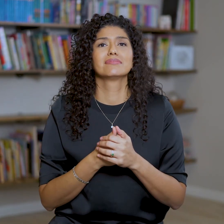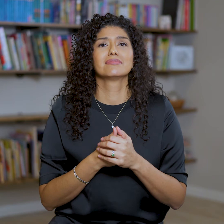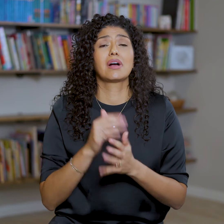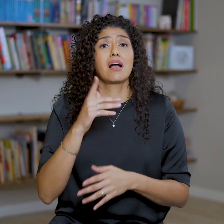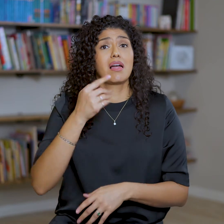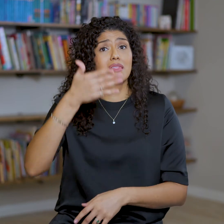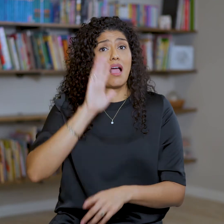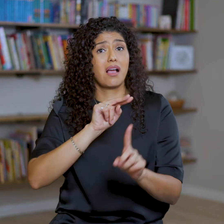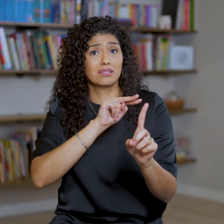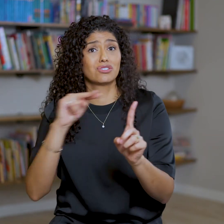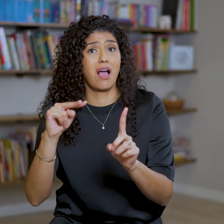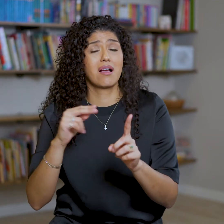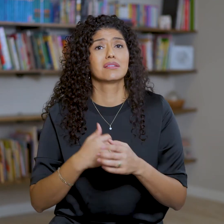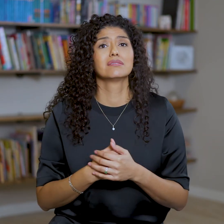The God Shot: